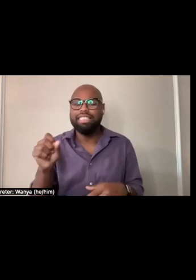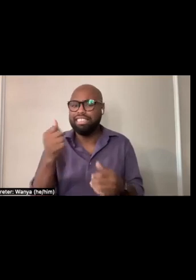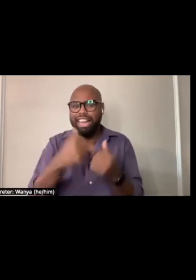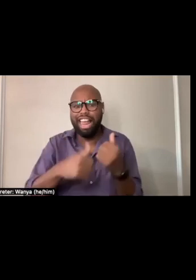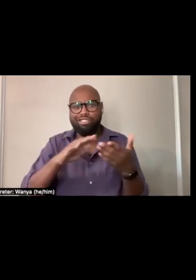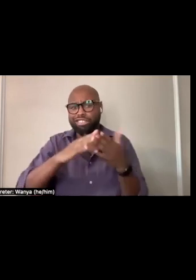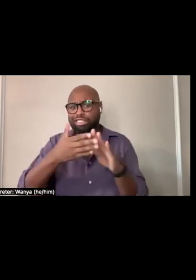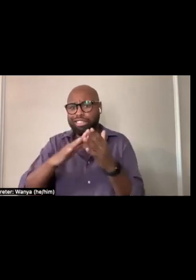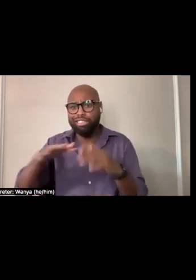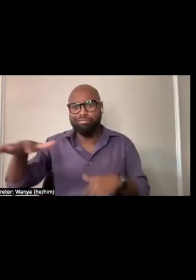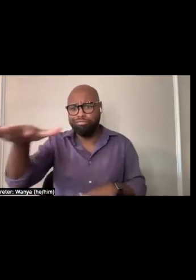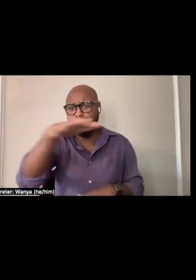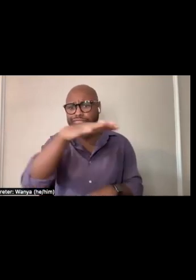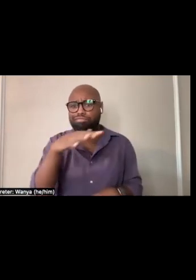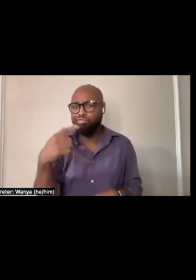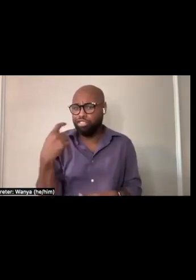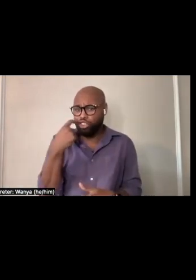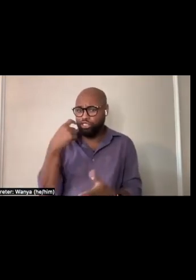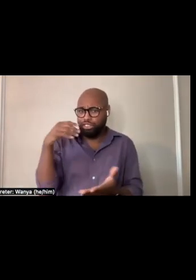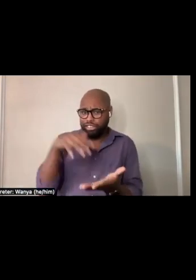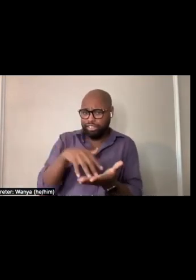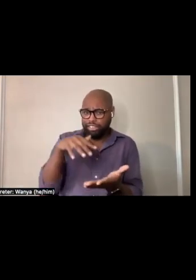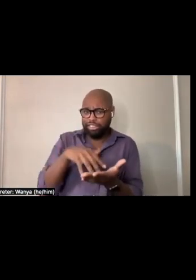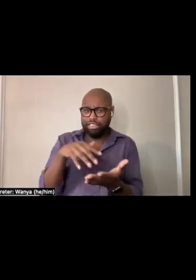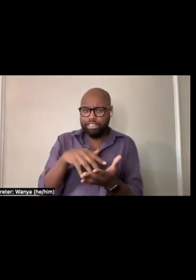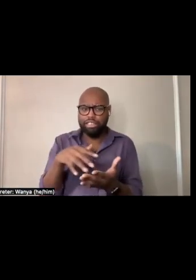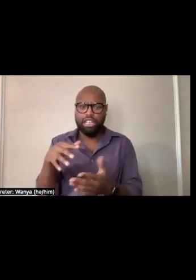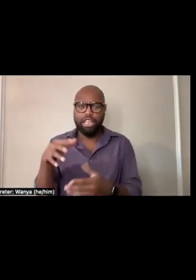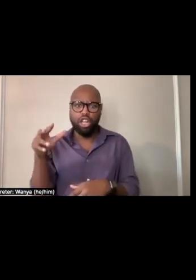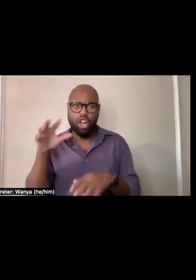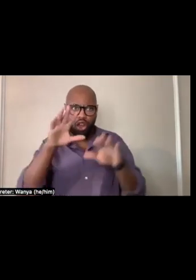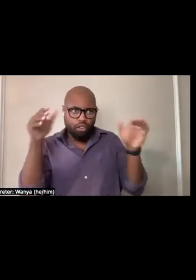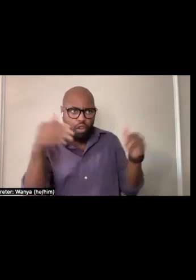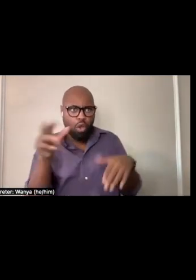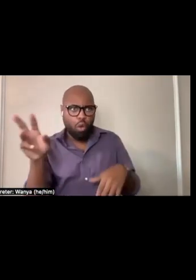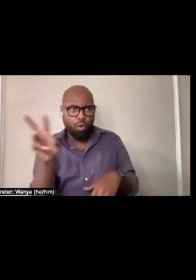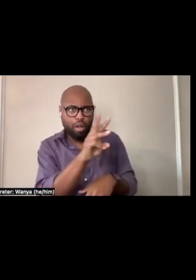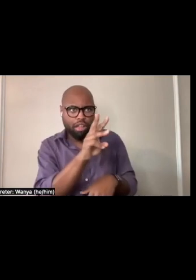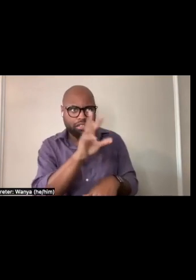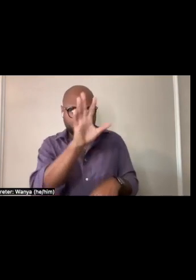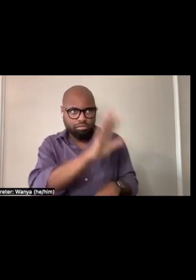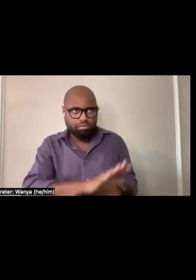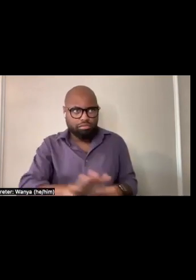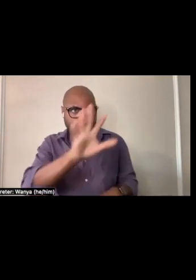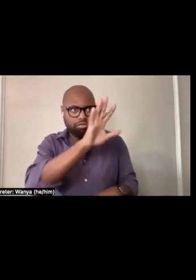very recent study looked at West Coast cities. And basically in comparison